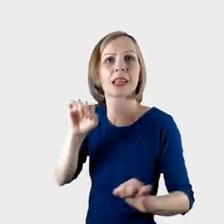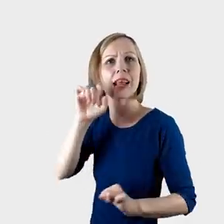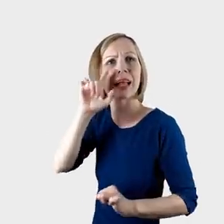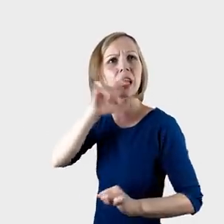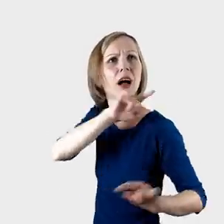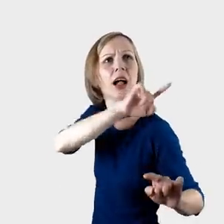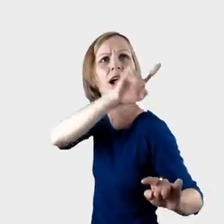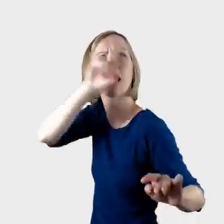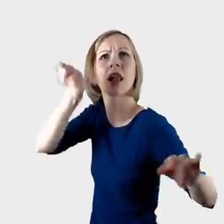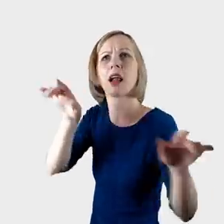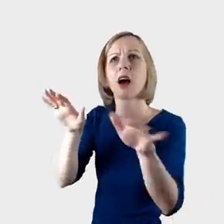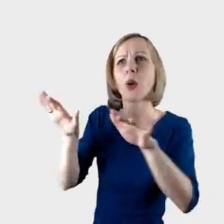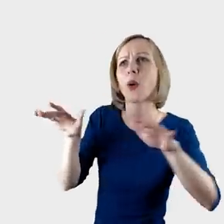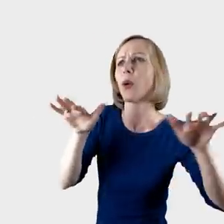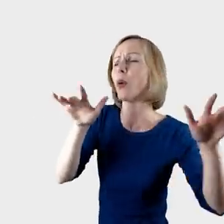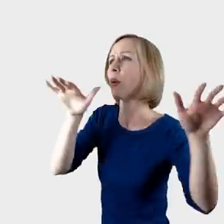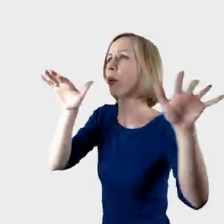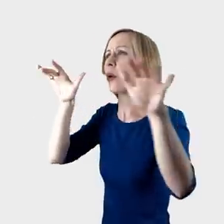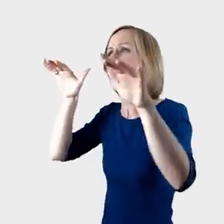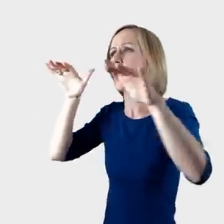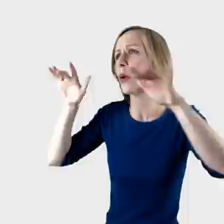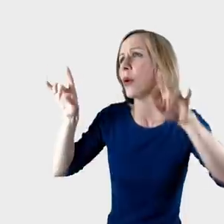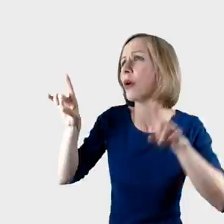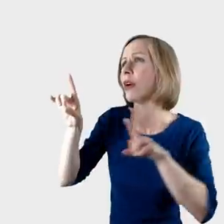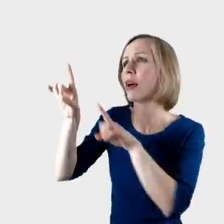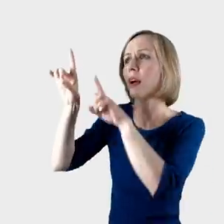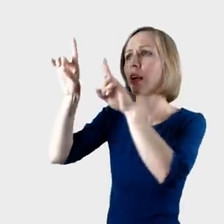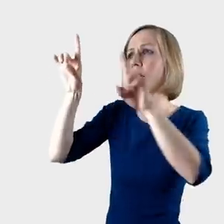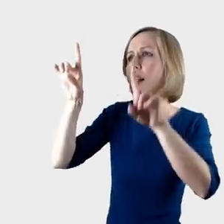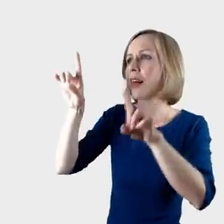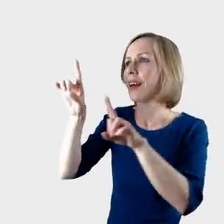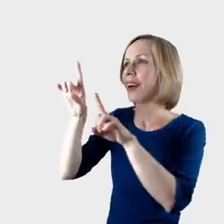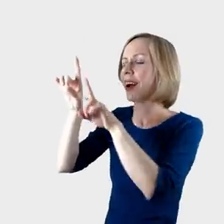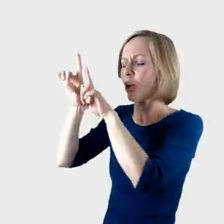I'll rise up like the eagle